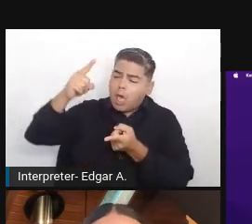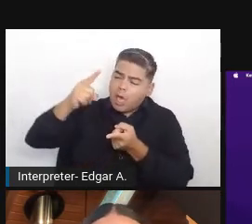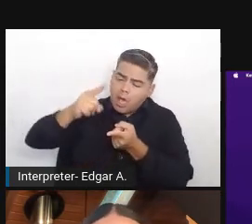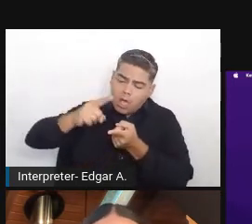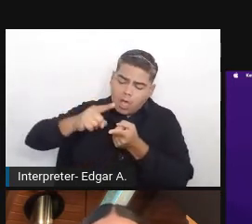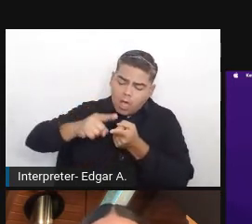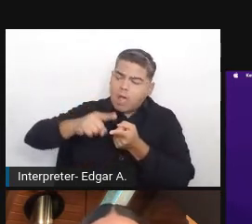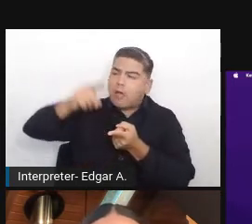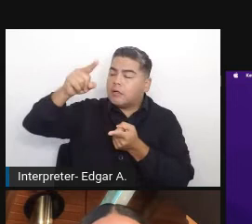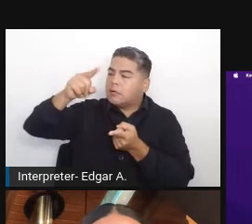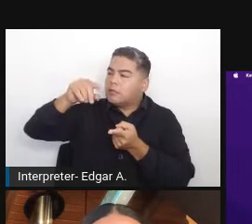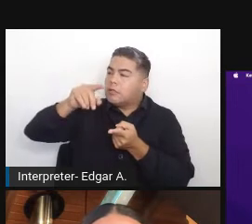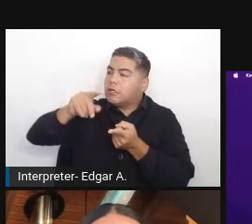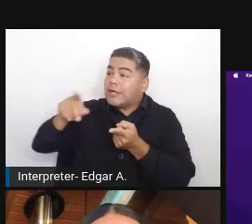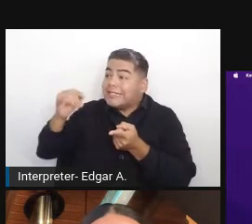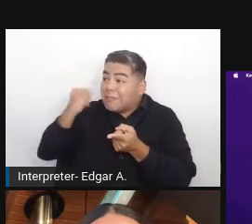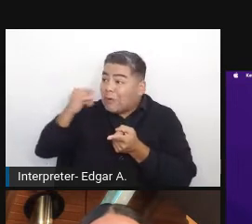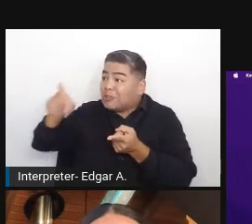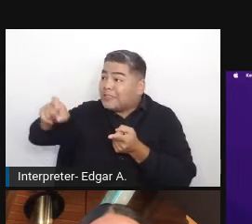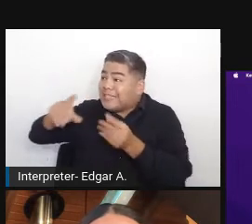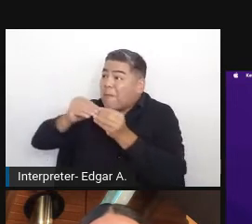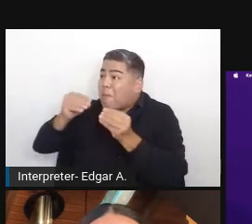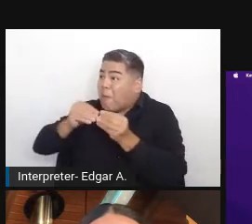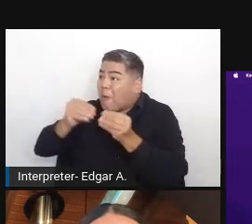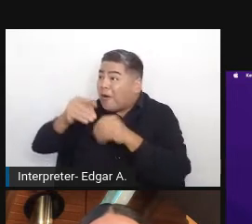to extend that time, not everybody is that quick.